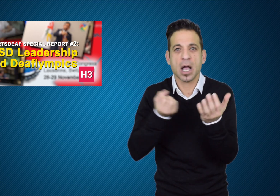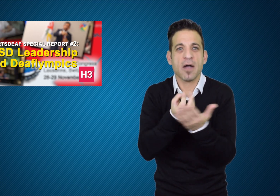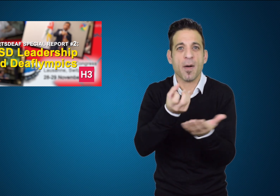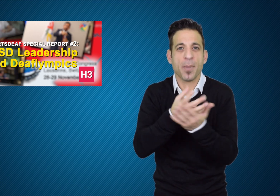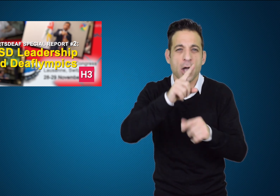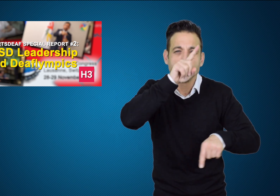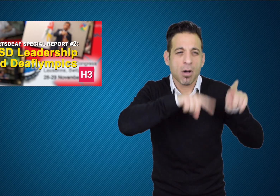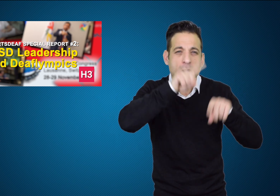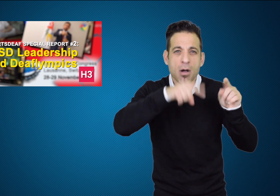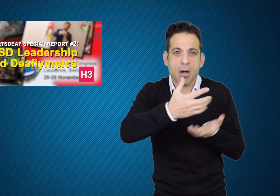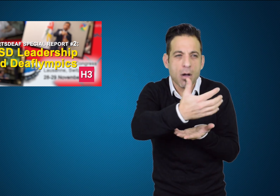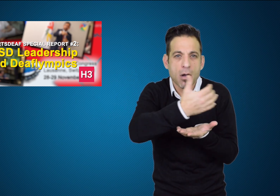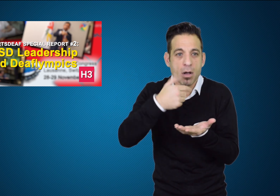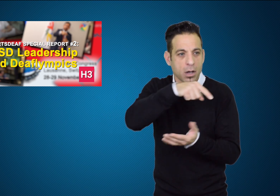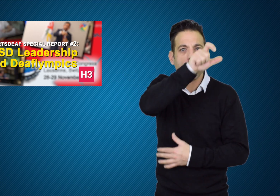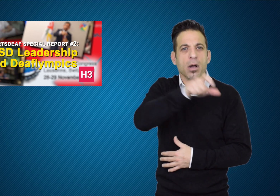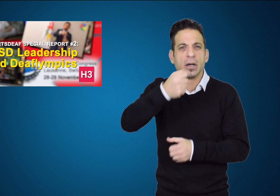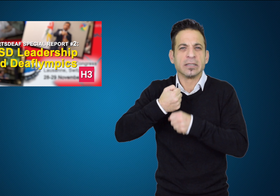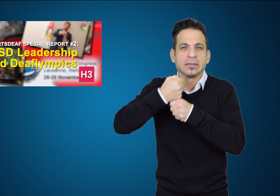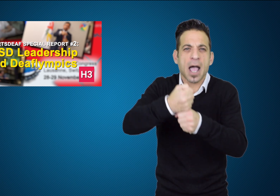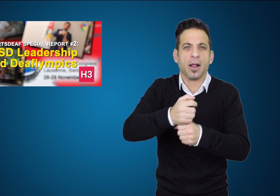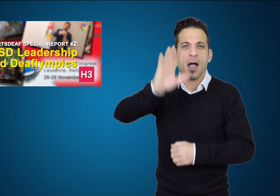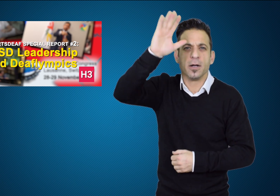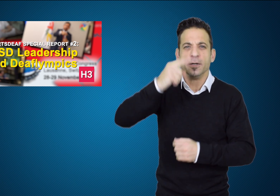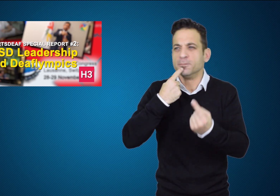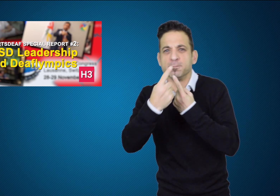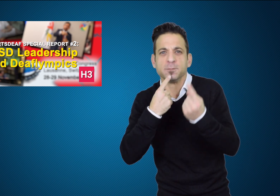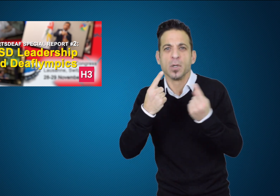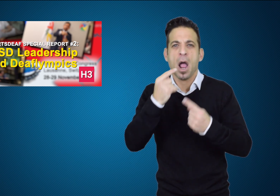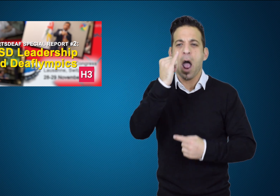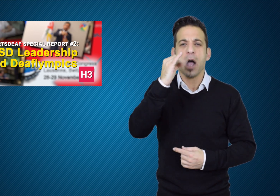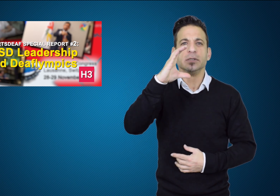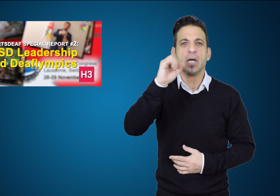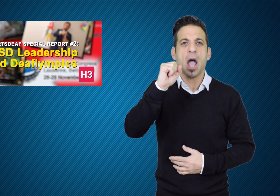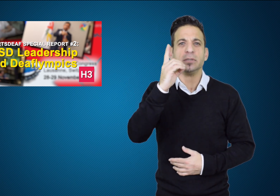of the issues may have been a result of delegates allowing